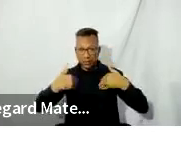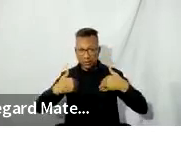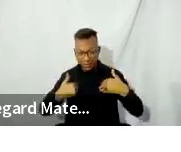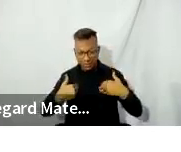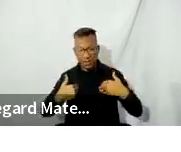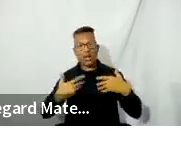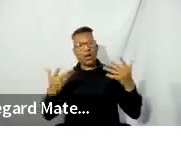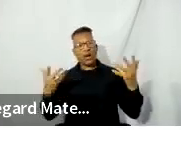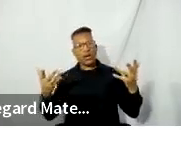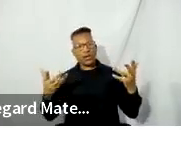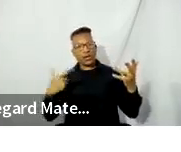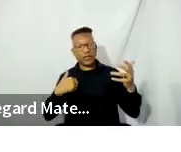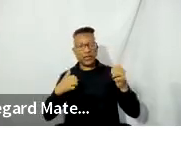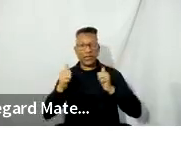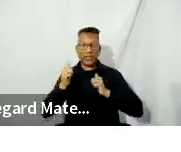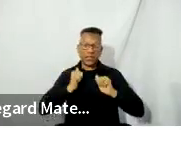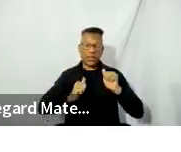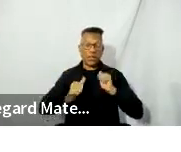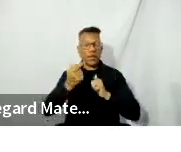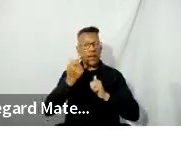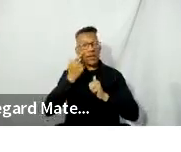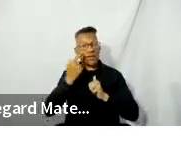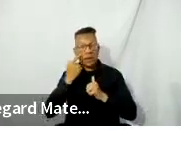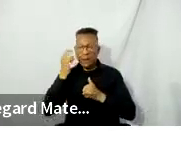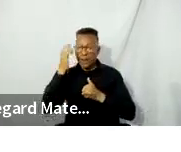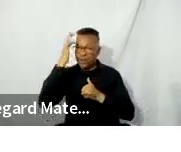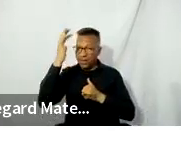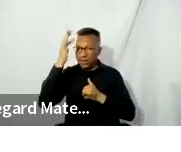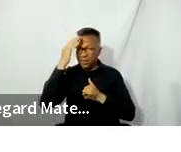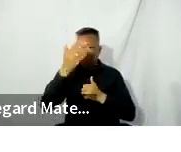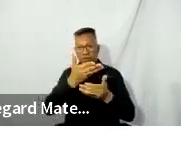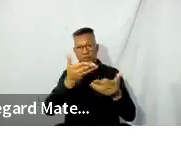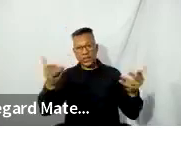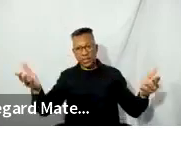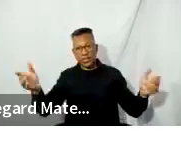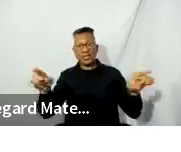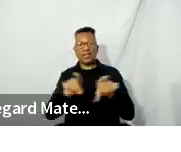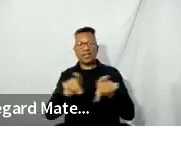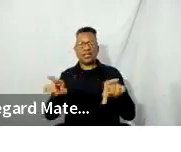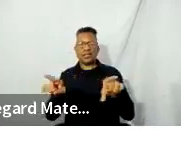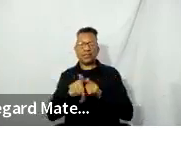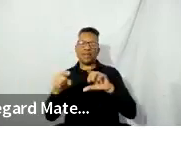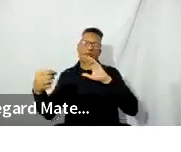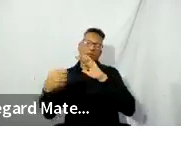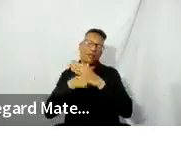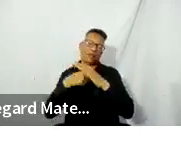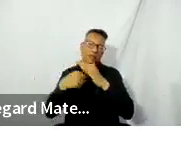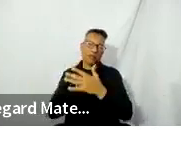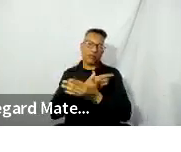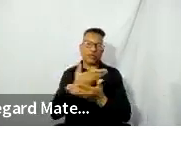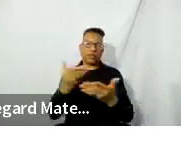look forward to your your r thoughts and questions. thoughts and questions. I'll i'll stop you ring